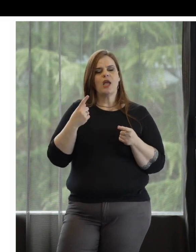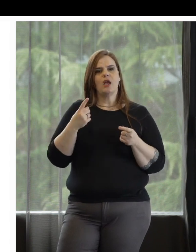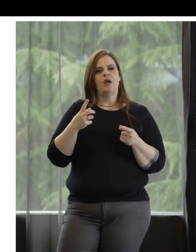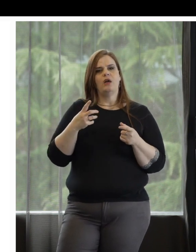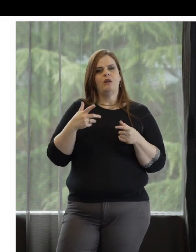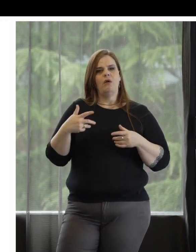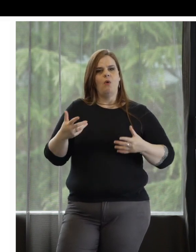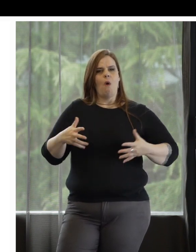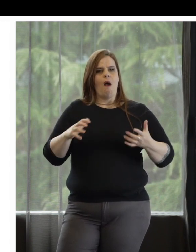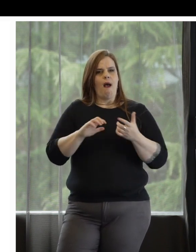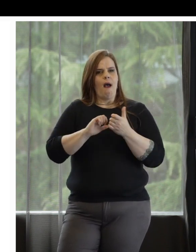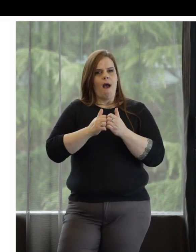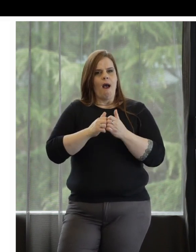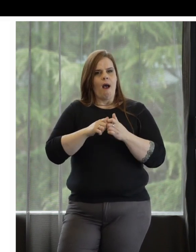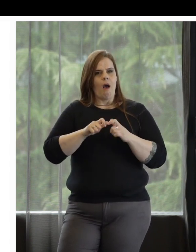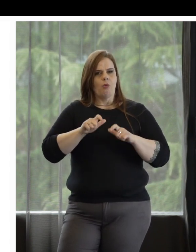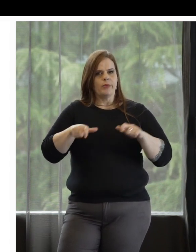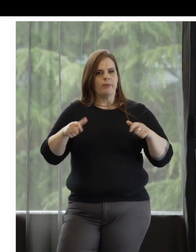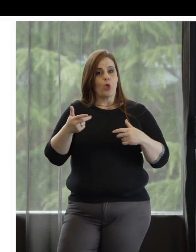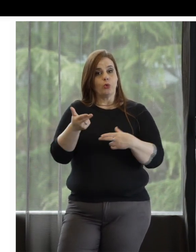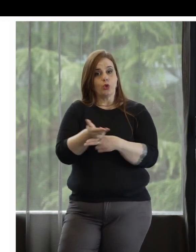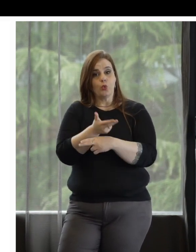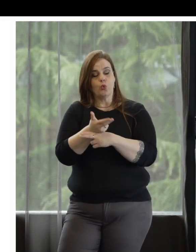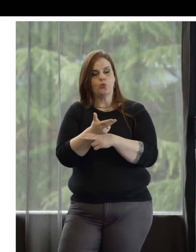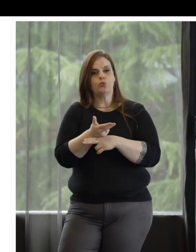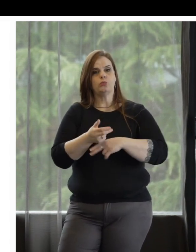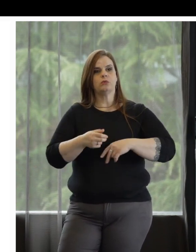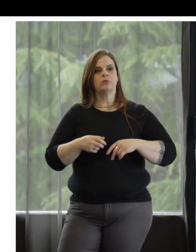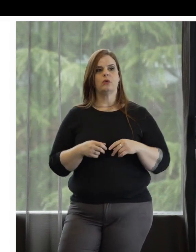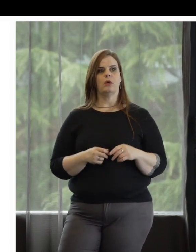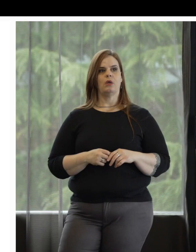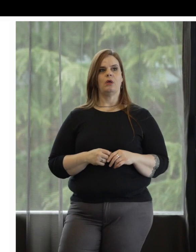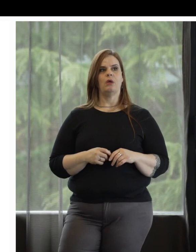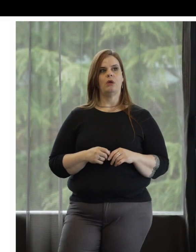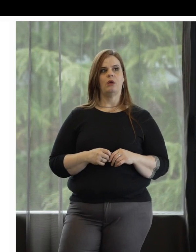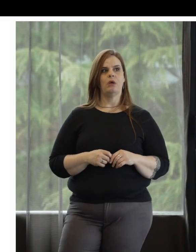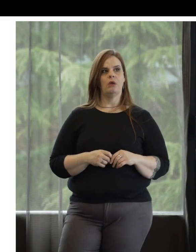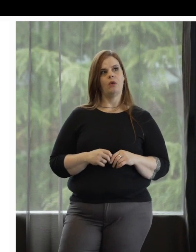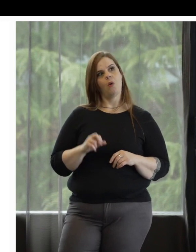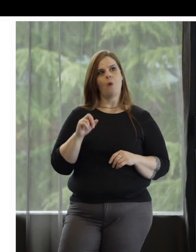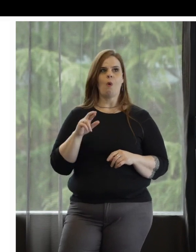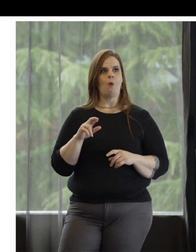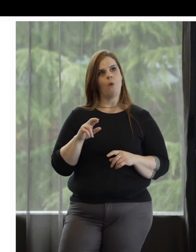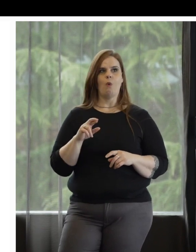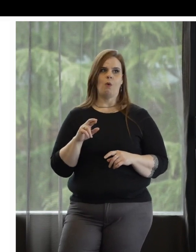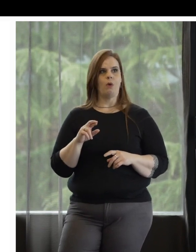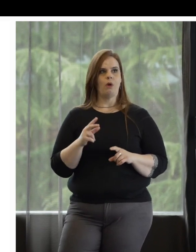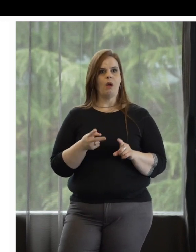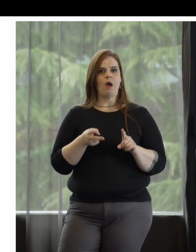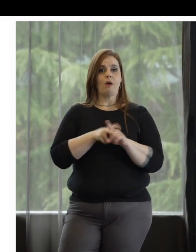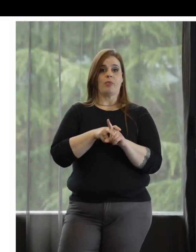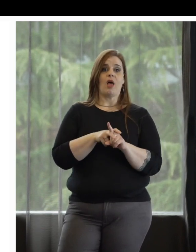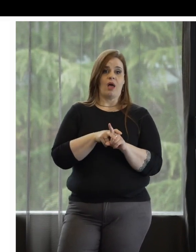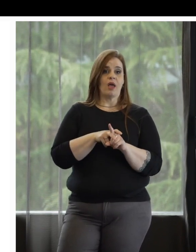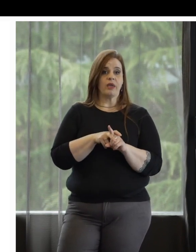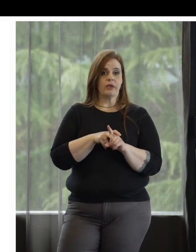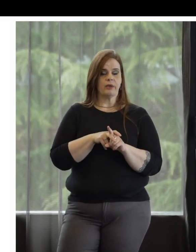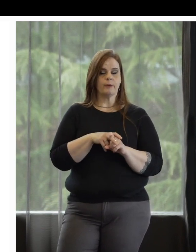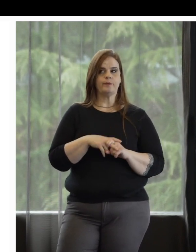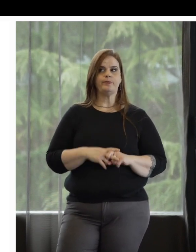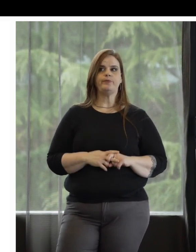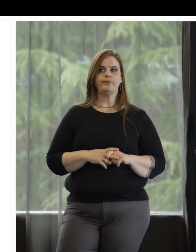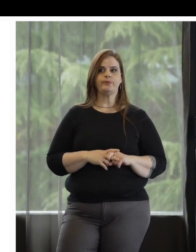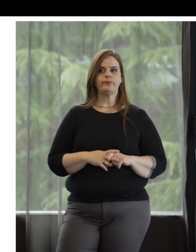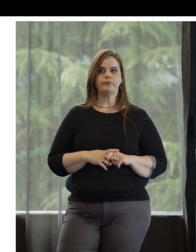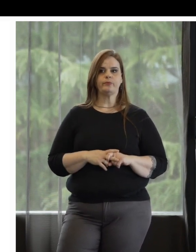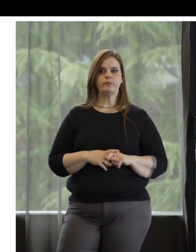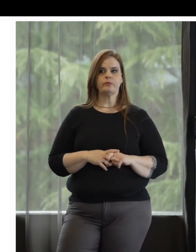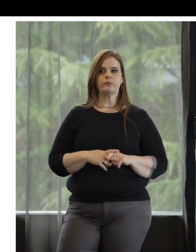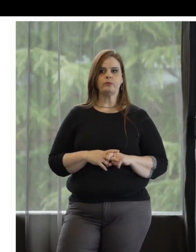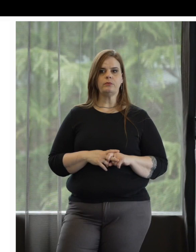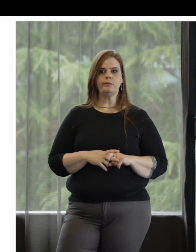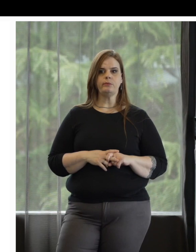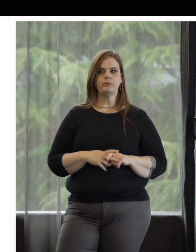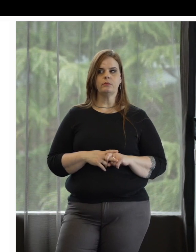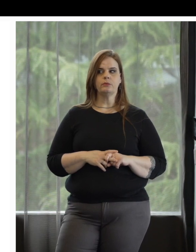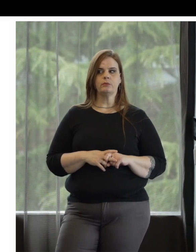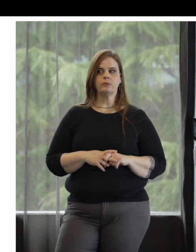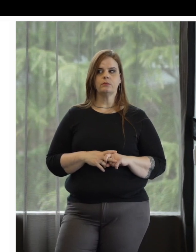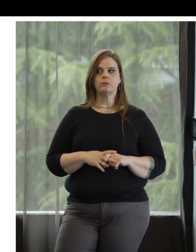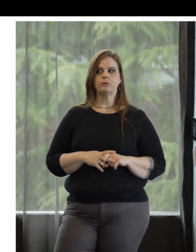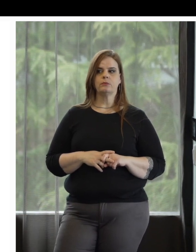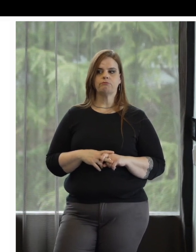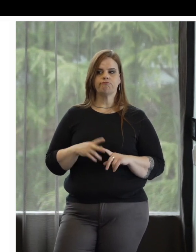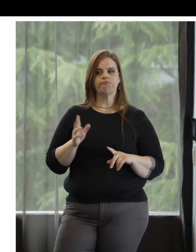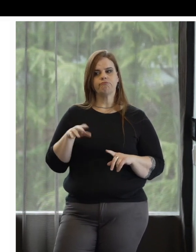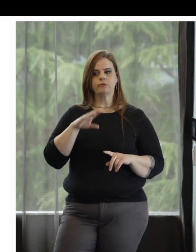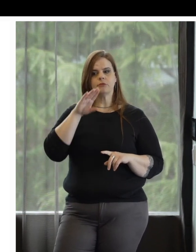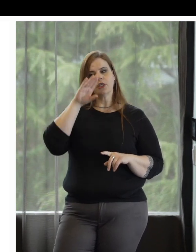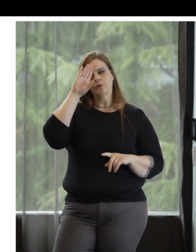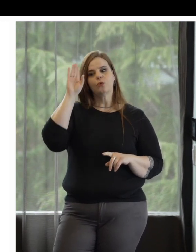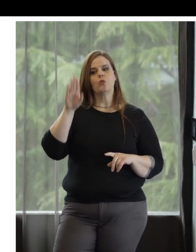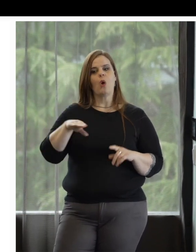people use or -- apply -- how to behave so that the